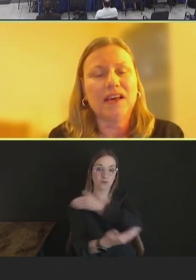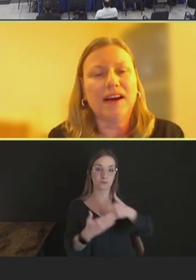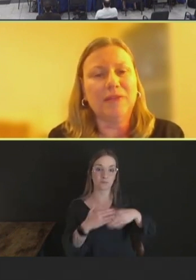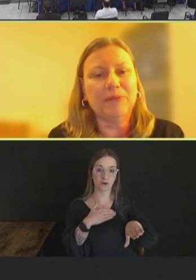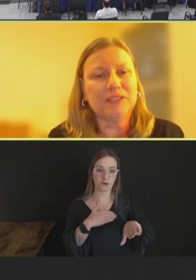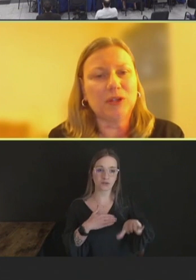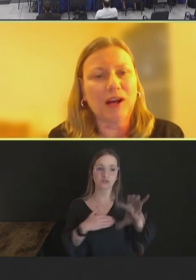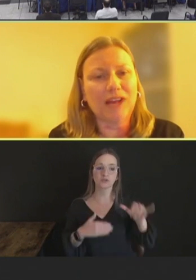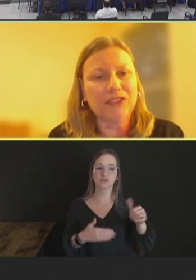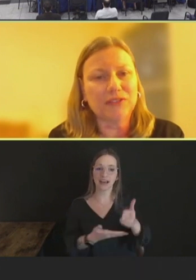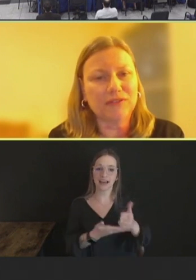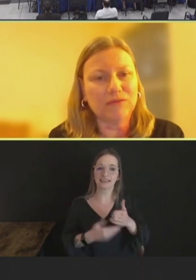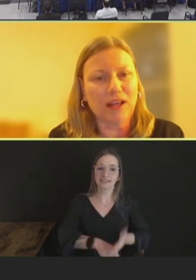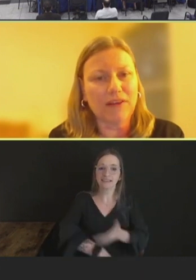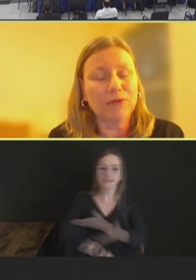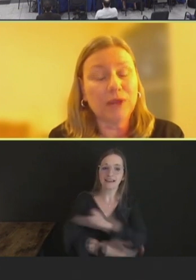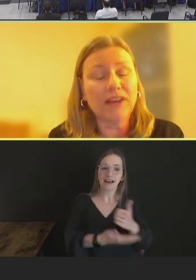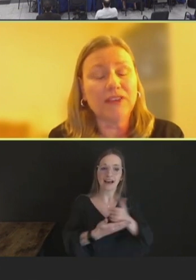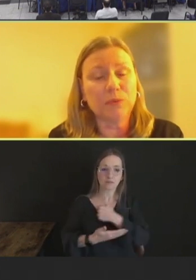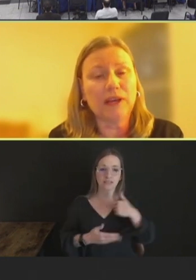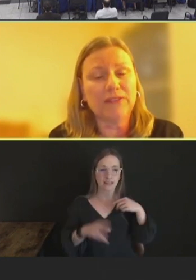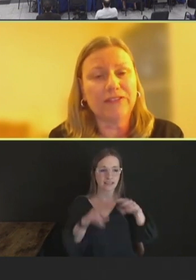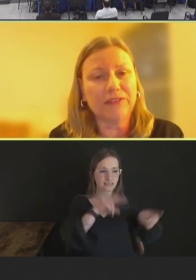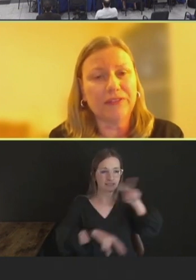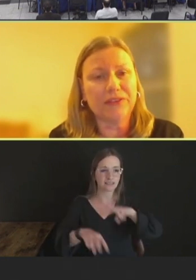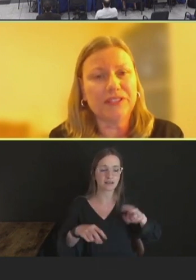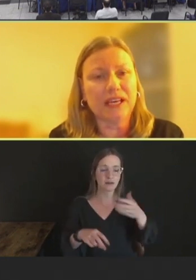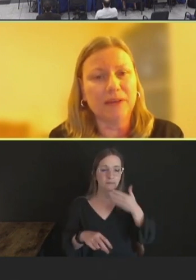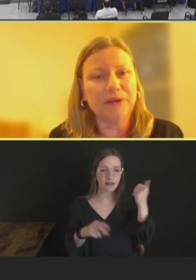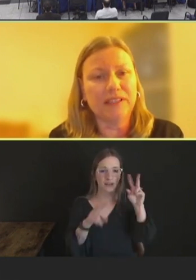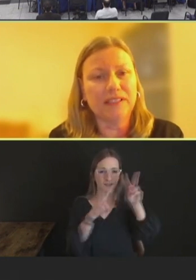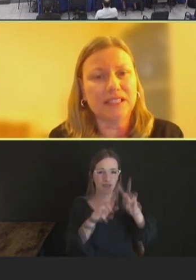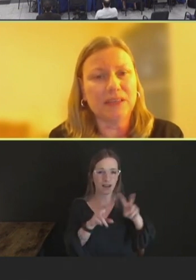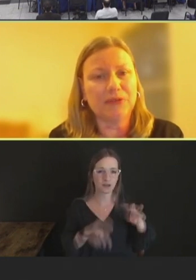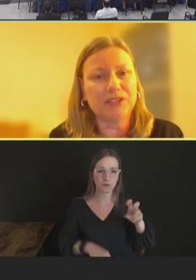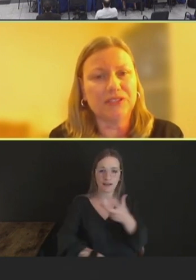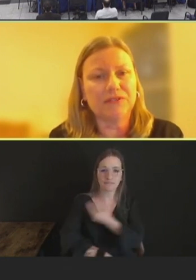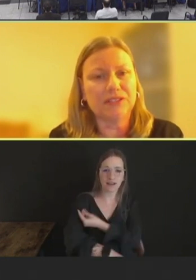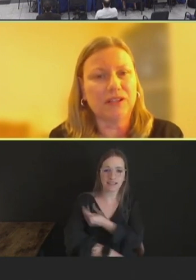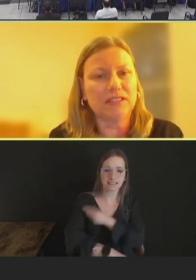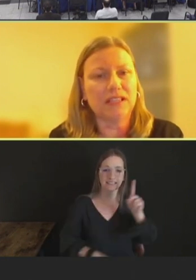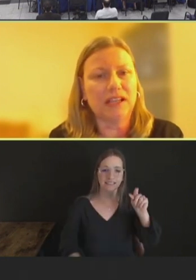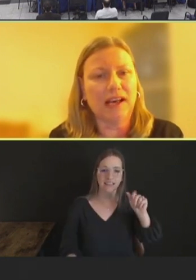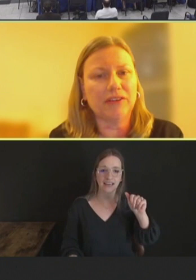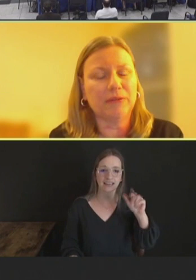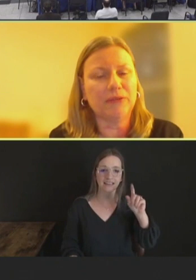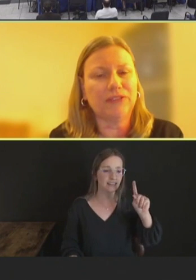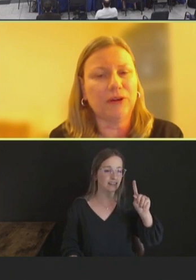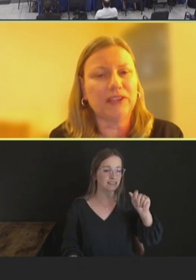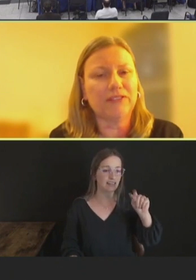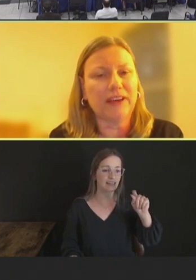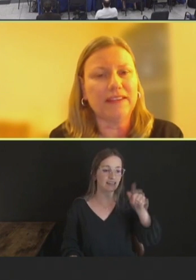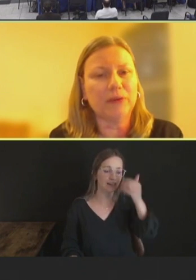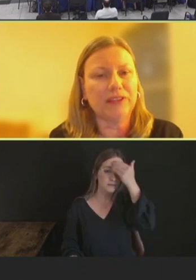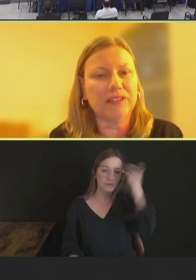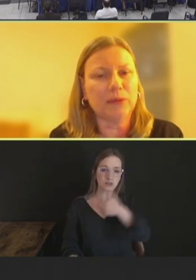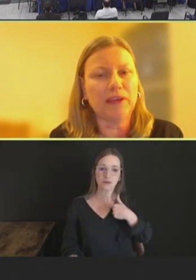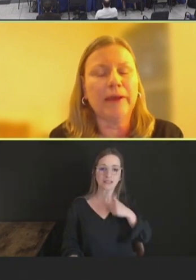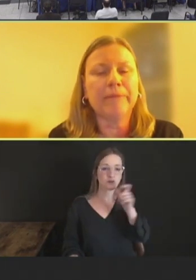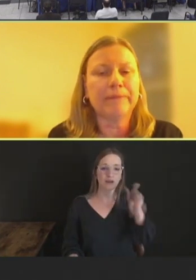because we don't have to like -- we don't have to wait for those pregnancy episodes to result in an outcome before we can find them with the DPA.